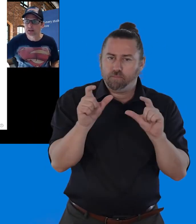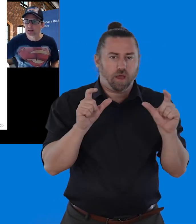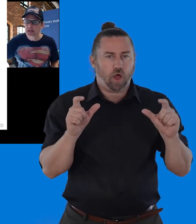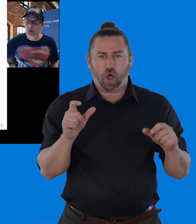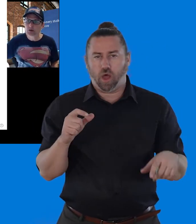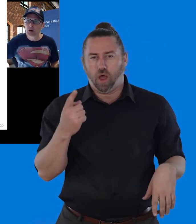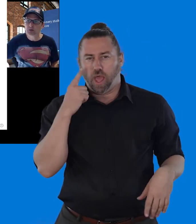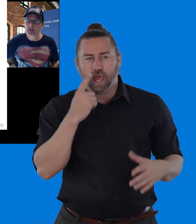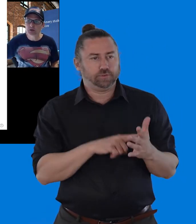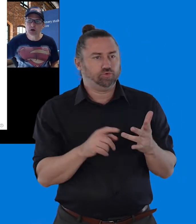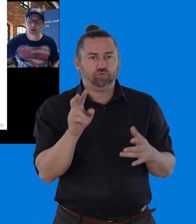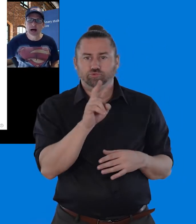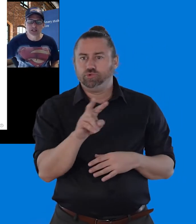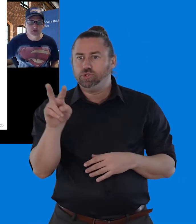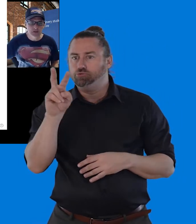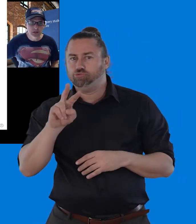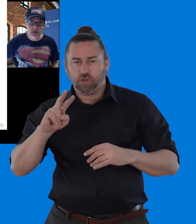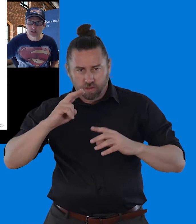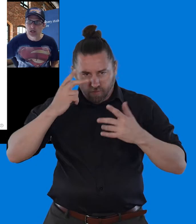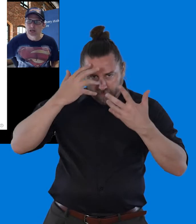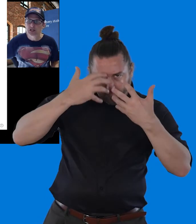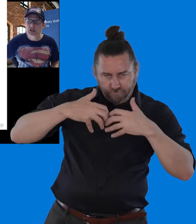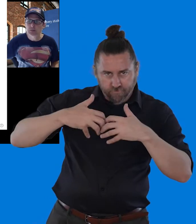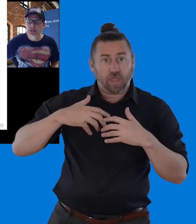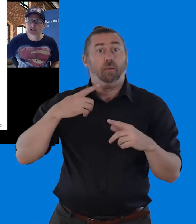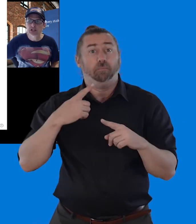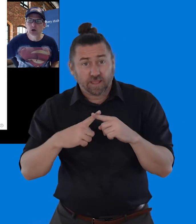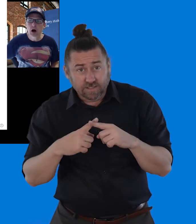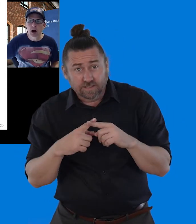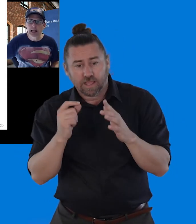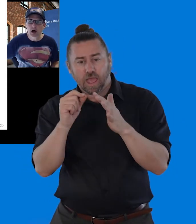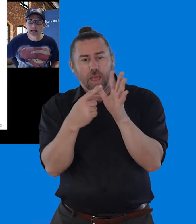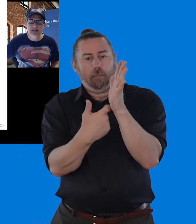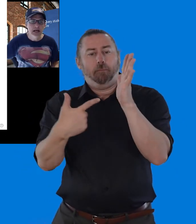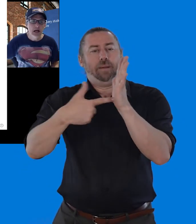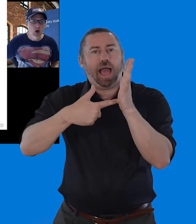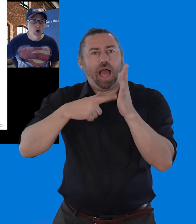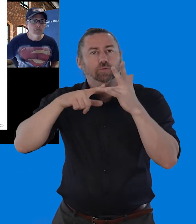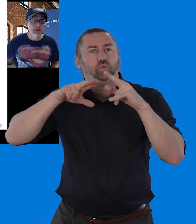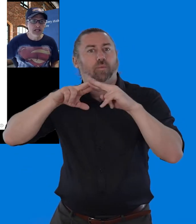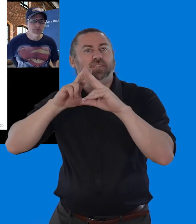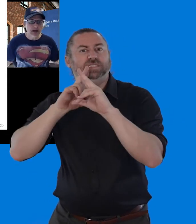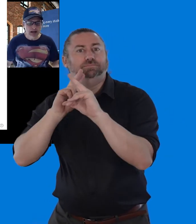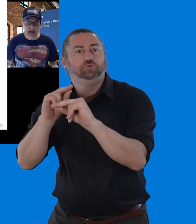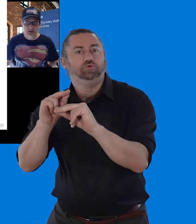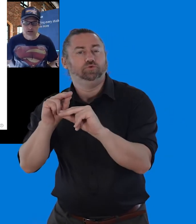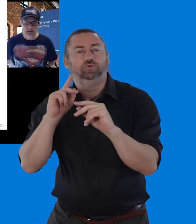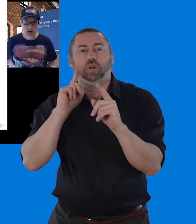The other thing we've got is we've got the parts of speech, so the ability to highlight, for example, our nouns.